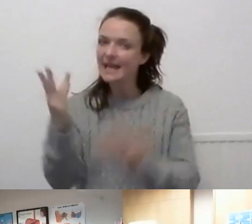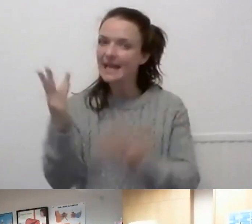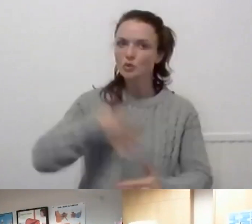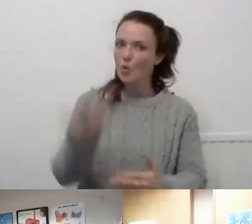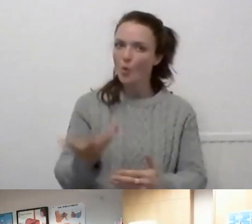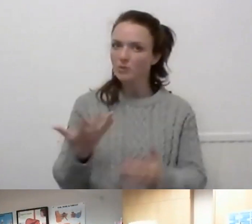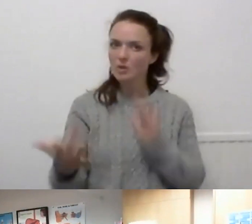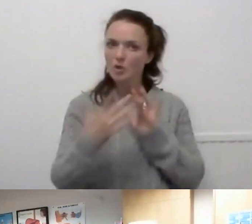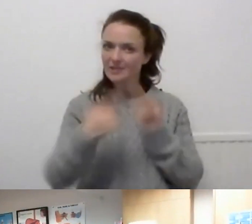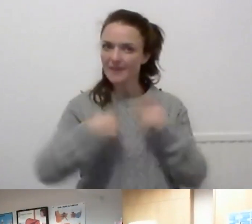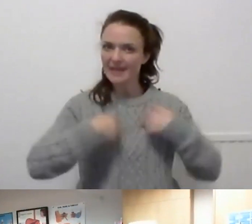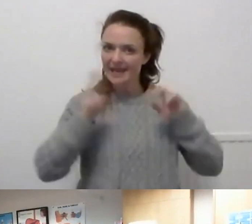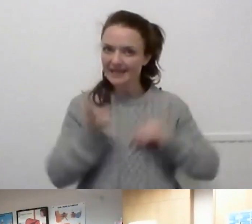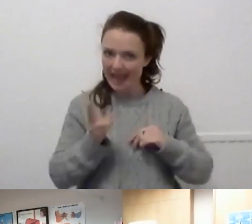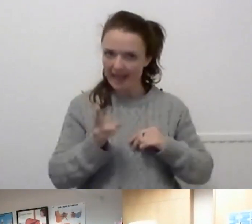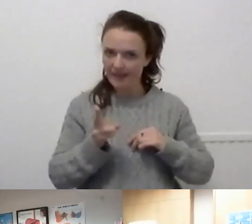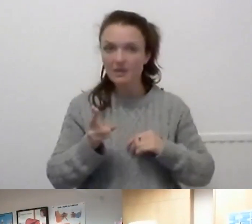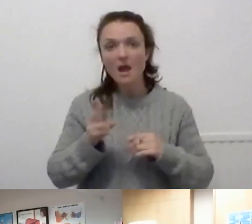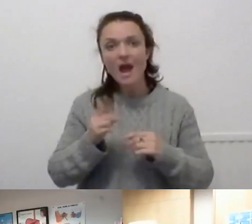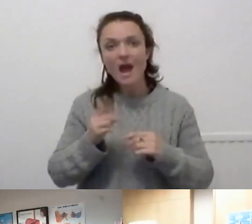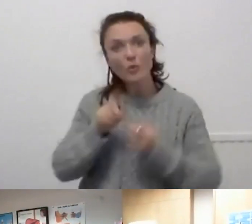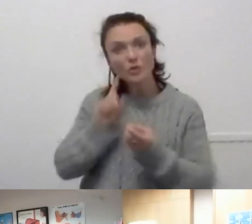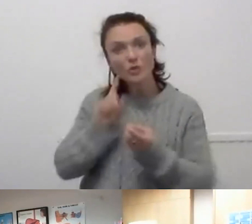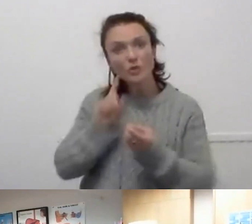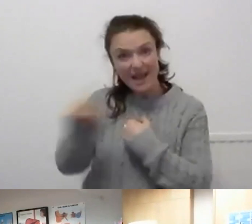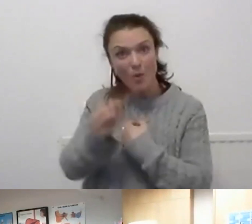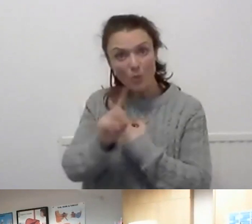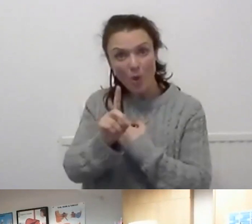I'm really sorry that you feel like that we've completely respect your decision. If you change